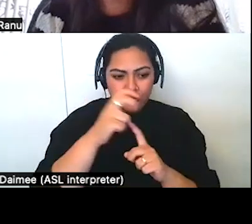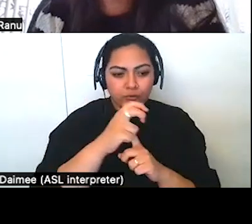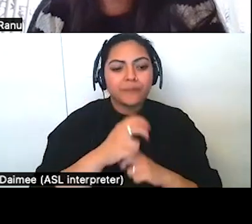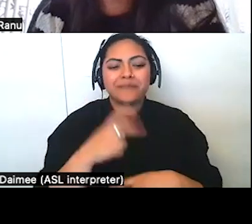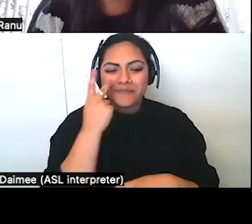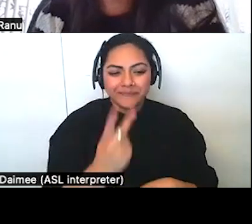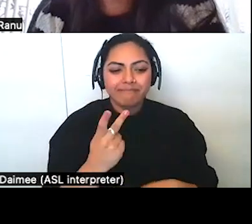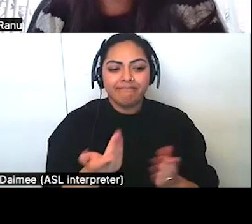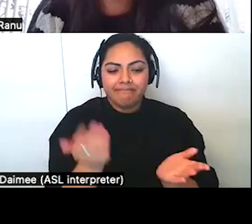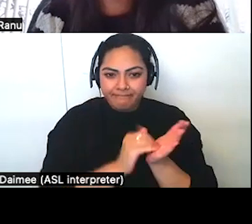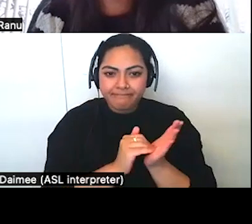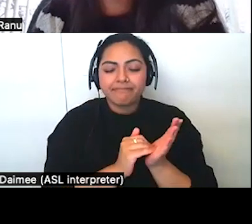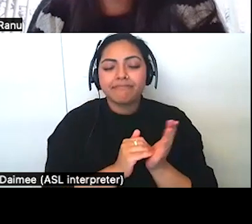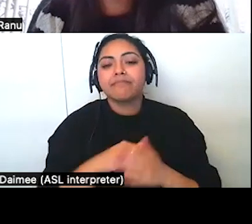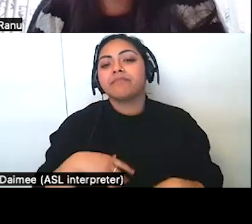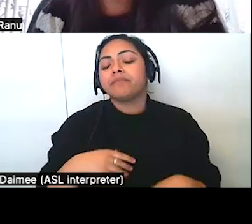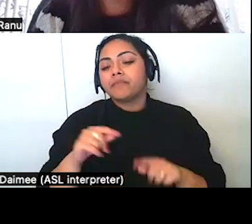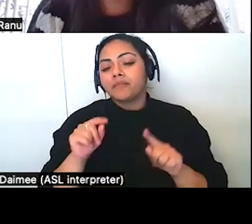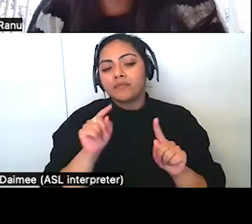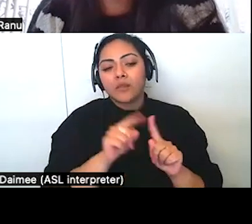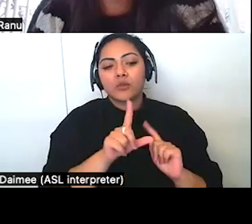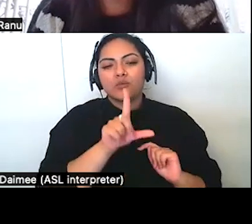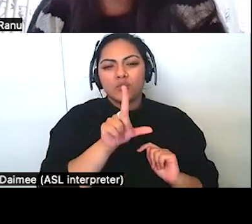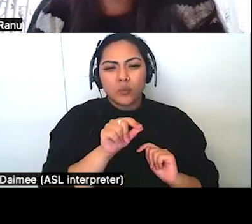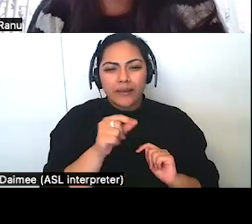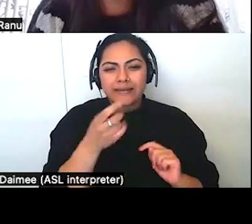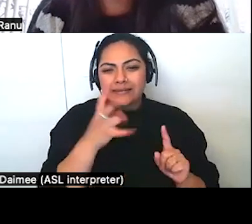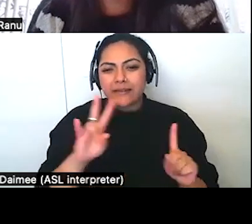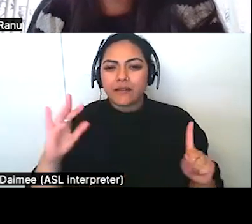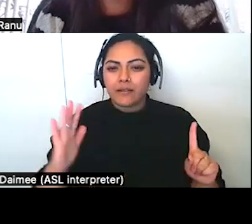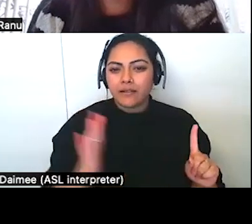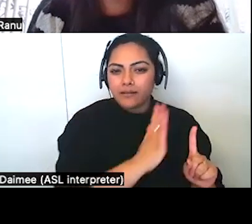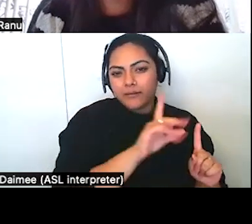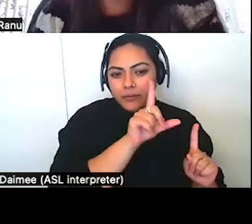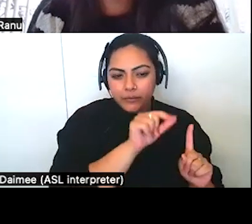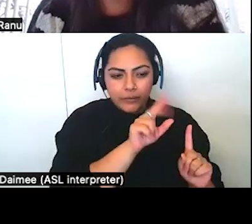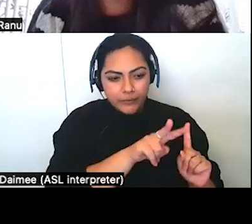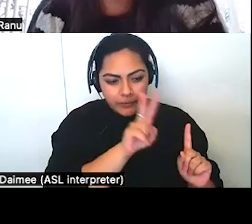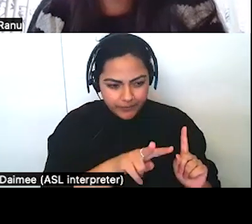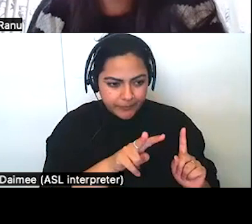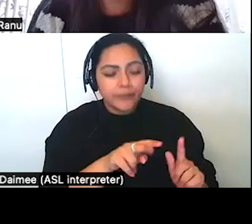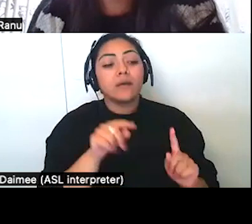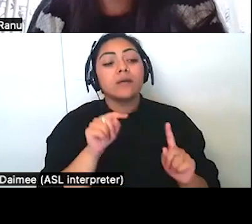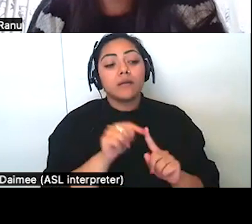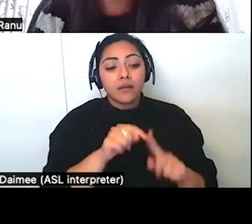right. And you can see the percent changes slowly grow. In 2021, sales of books on mushrooms were